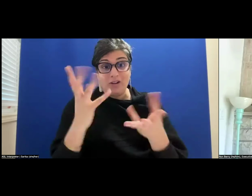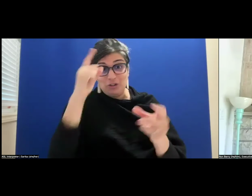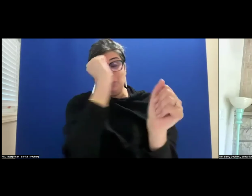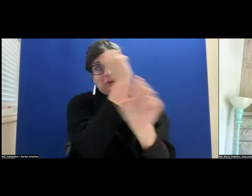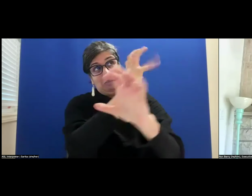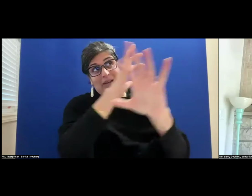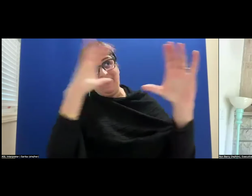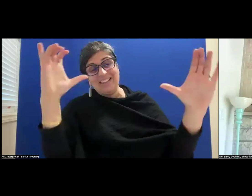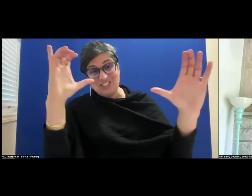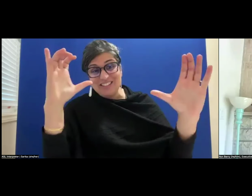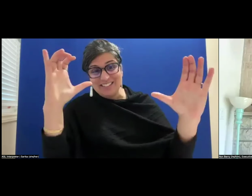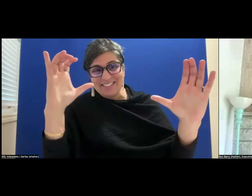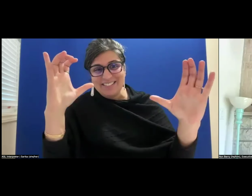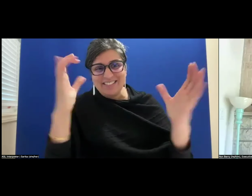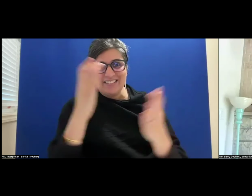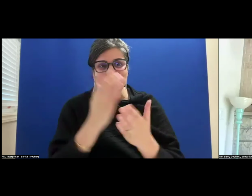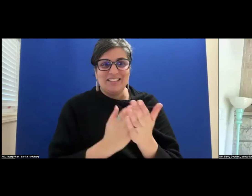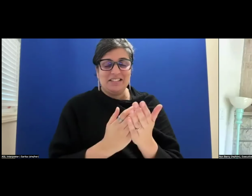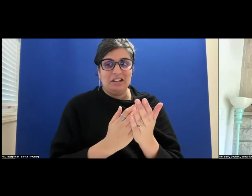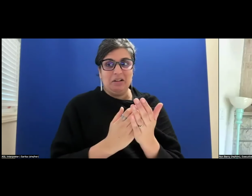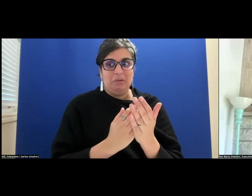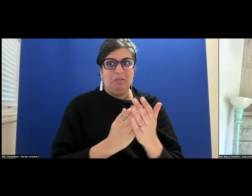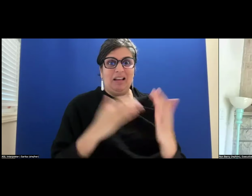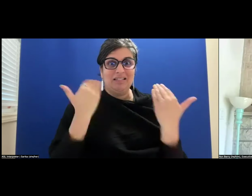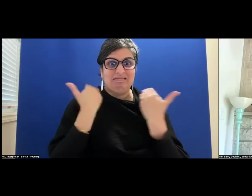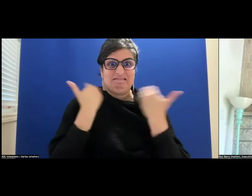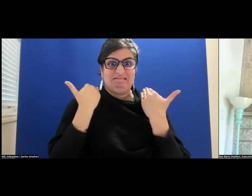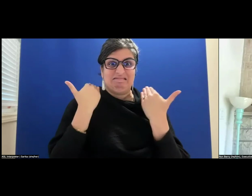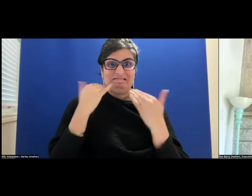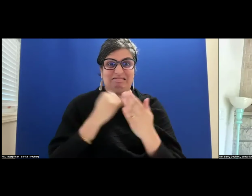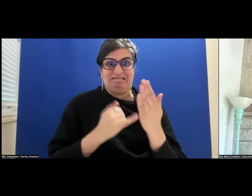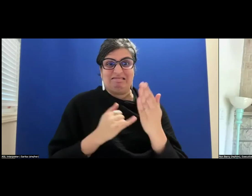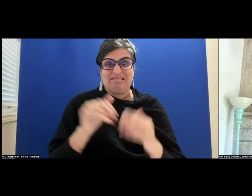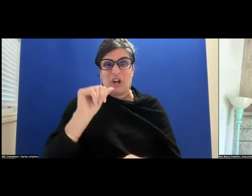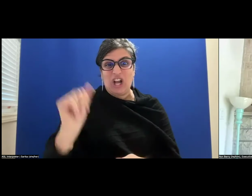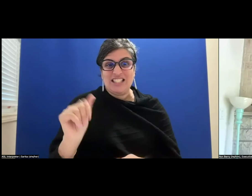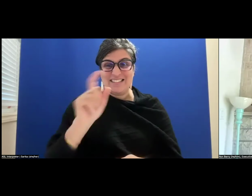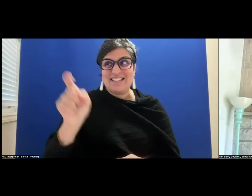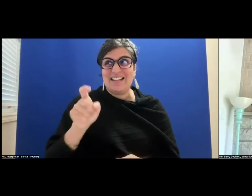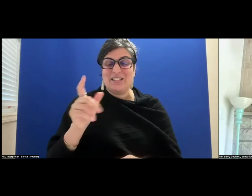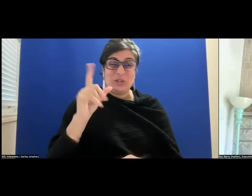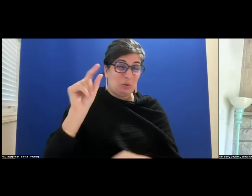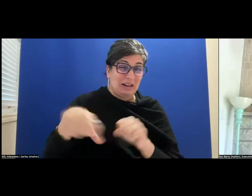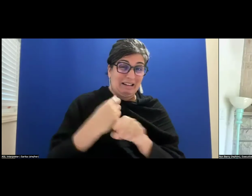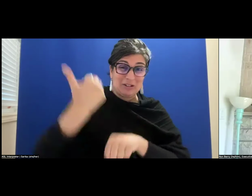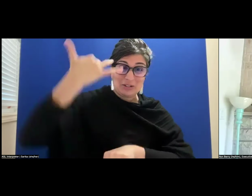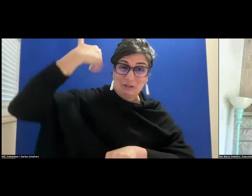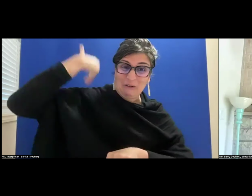some some broke artists in Austin, Texas, 20 years ago. That's when Fuse Box began.